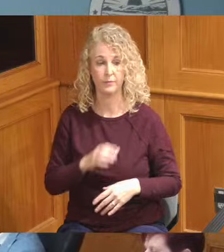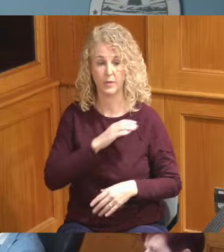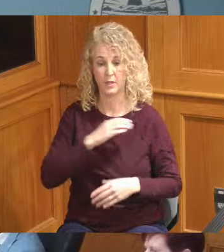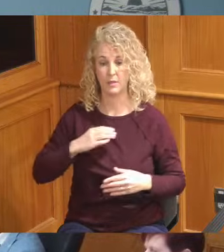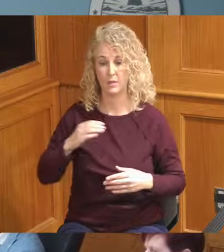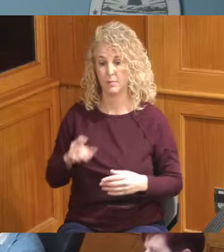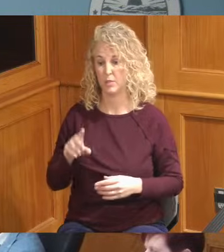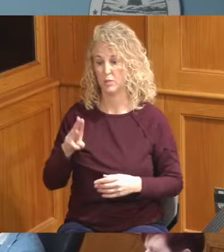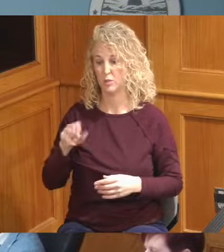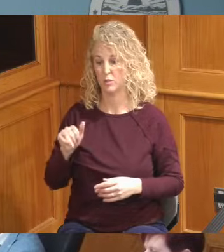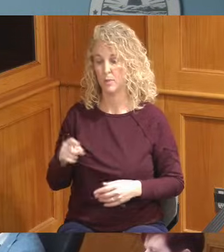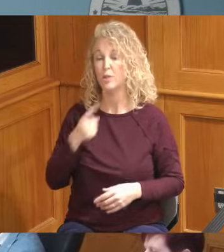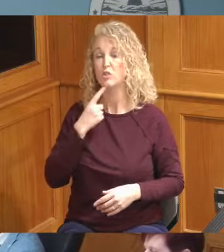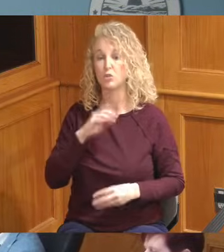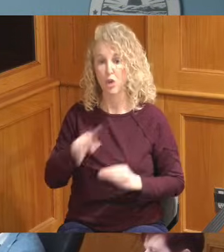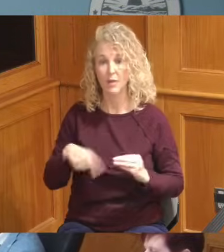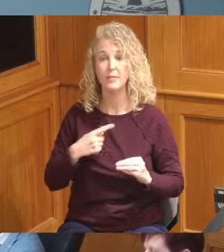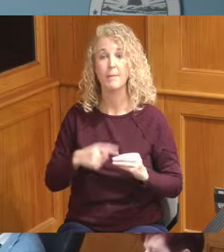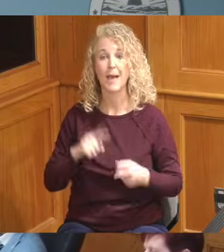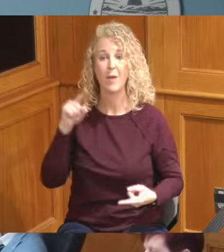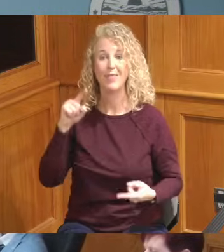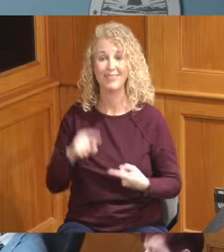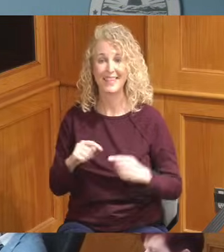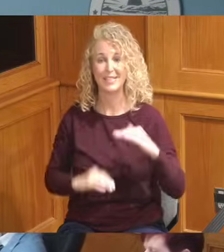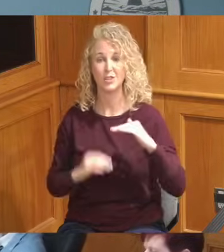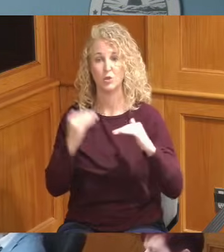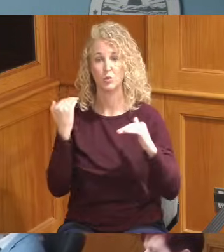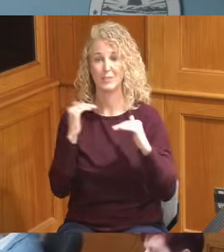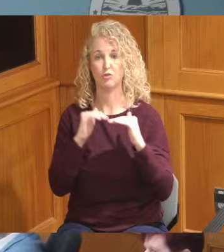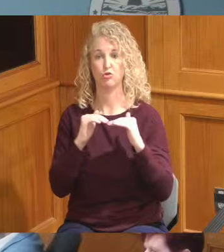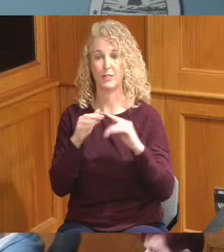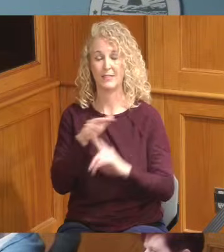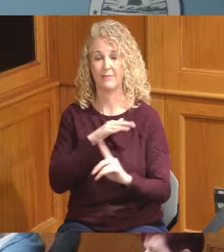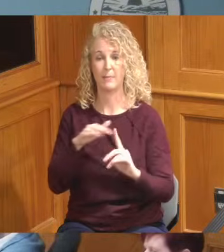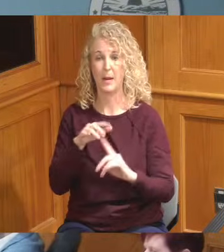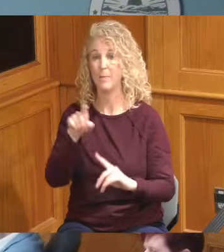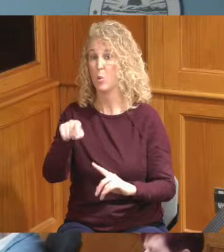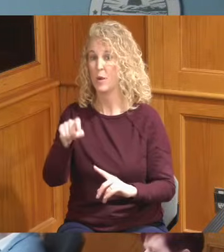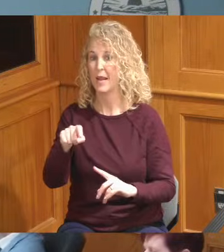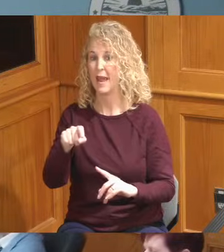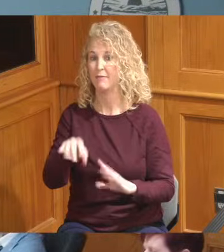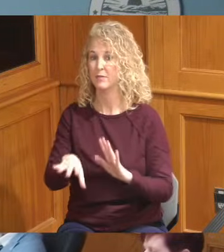you spoke to least restrictive obviously if we have to place we prioritize kinship for families,